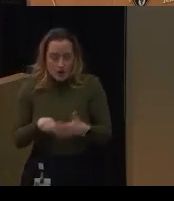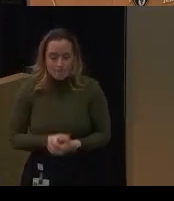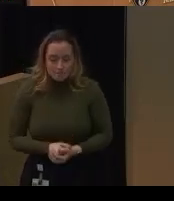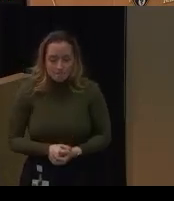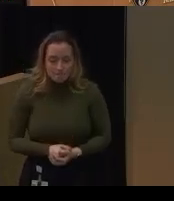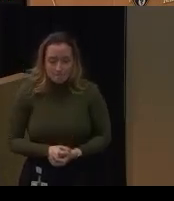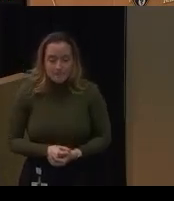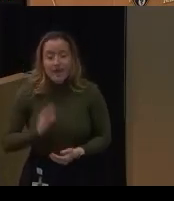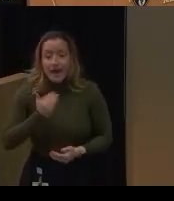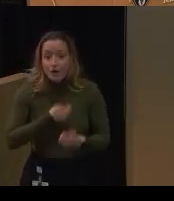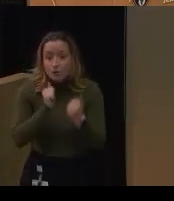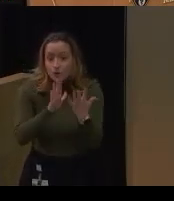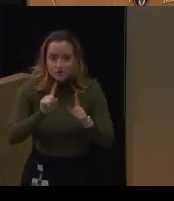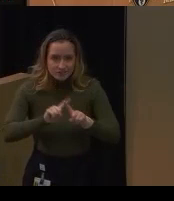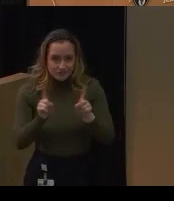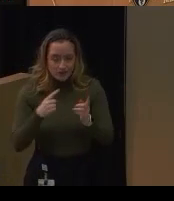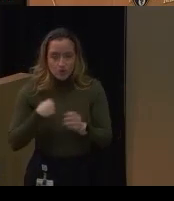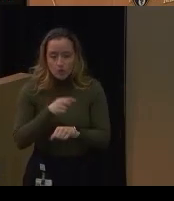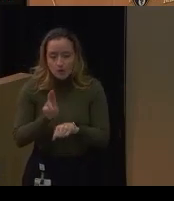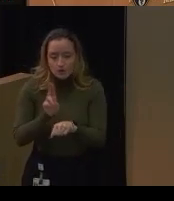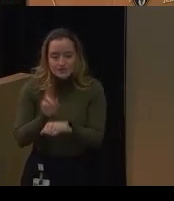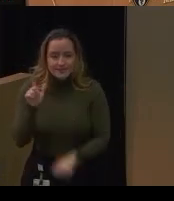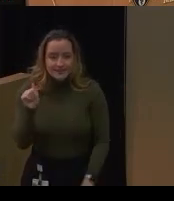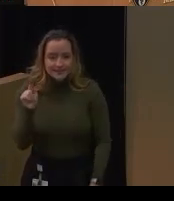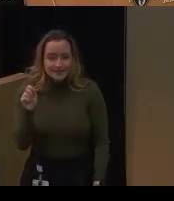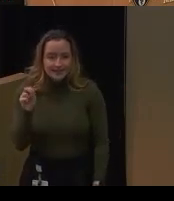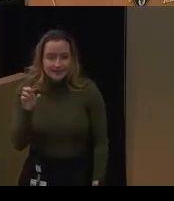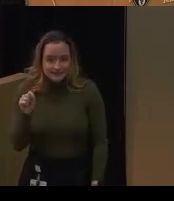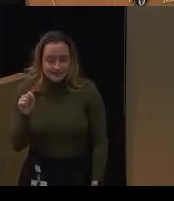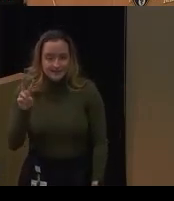little bit different in in that we use this latent variable modeling approach where other studies are